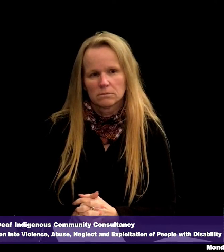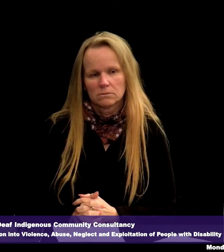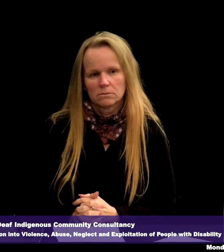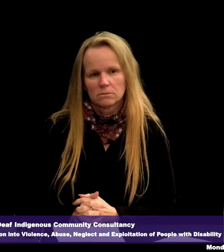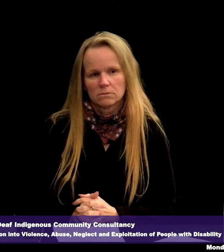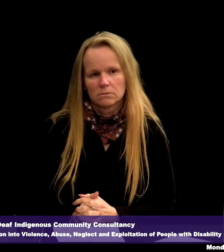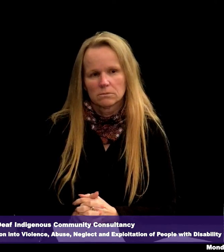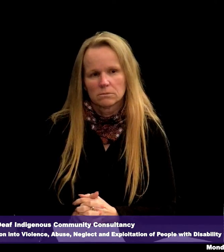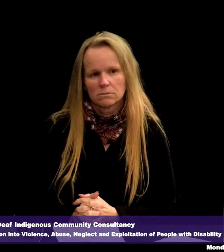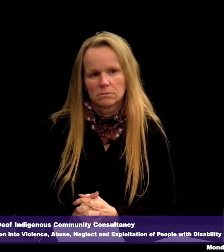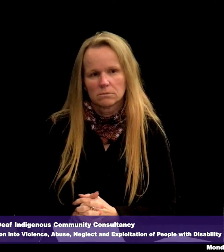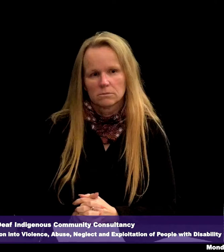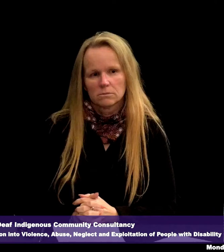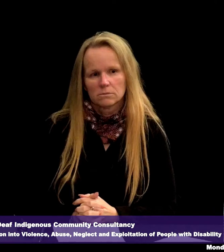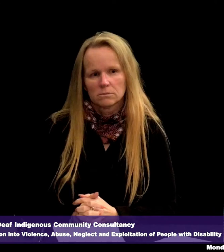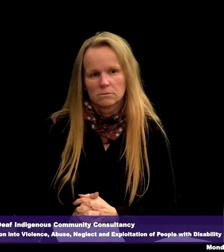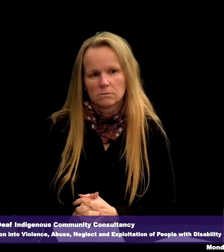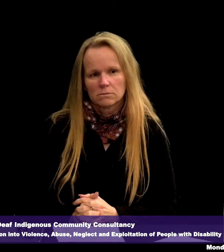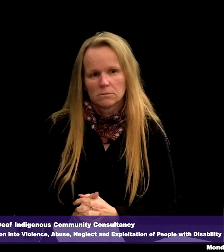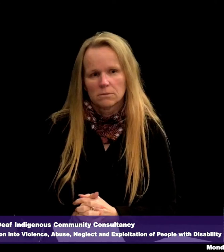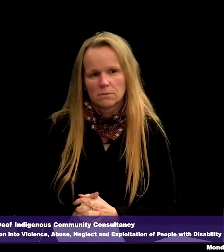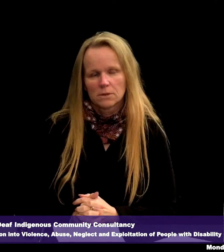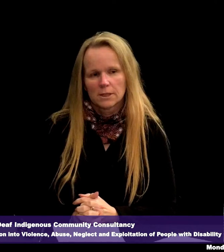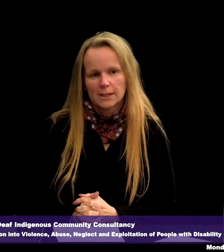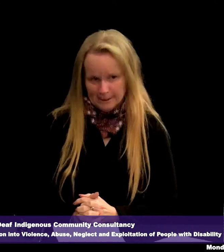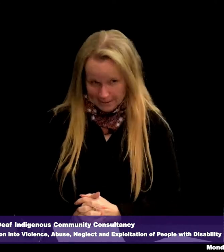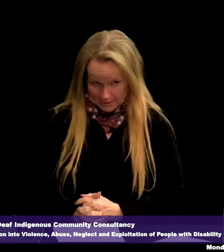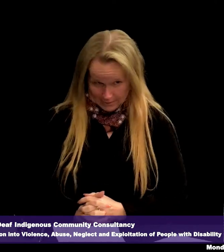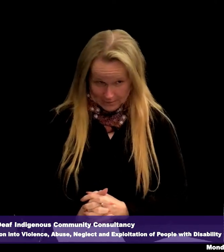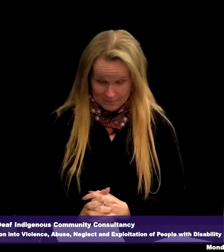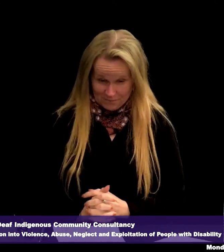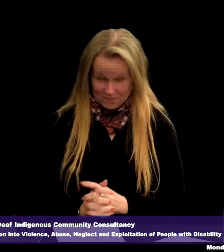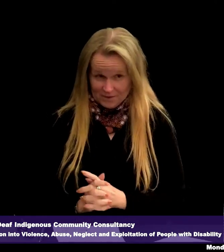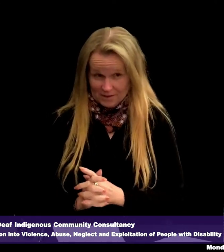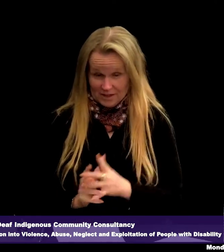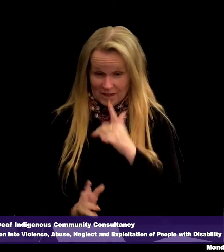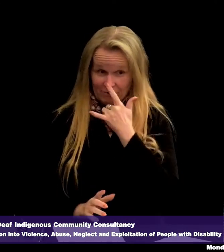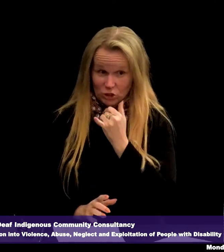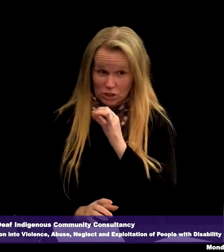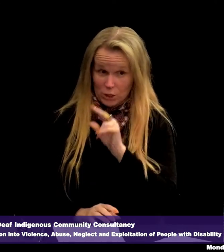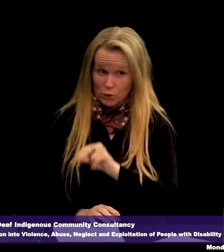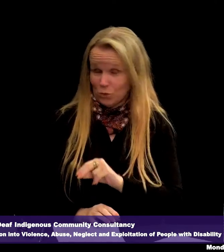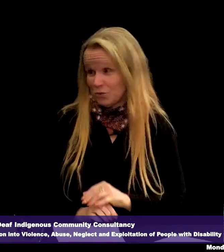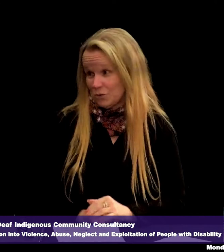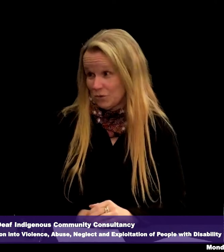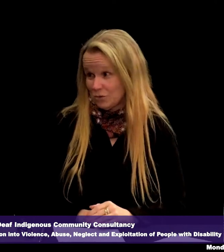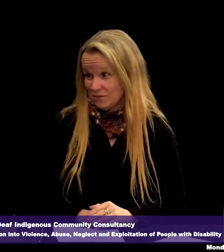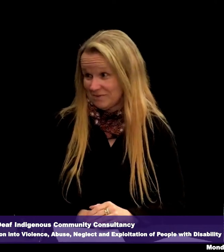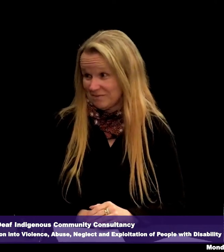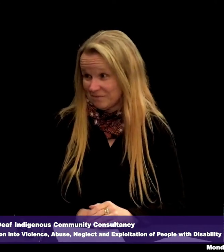Unfortunately, no.